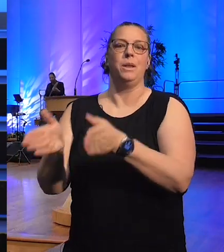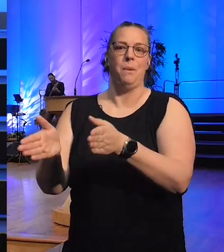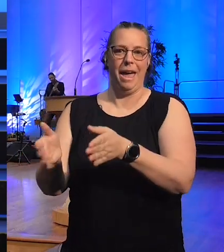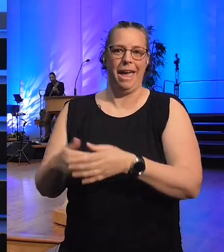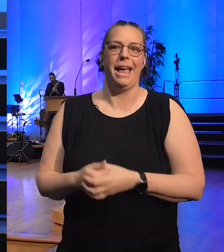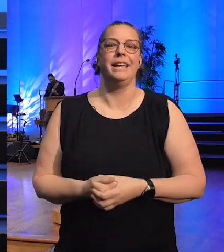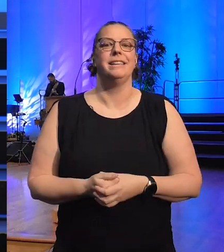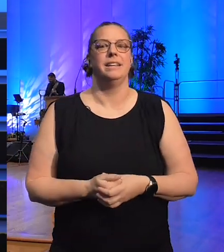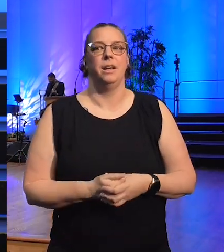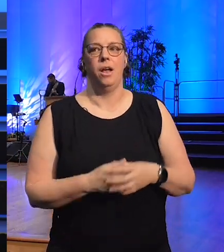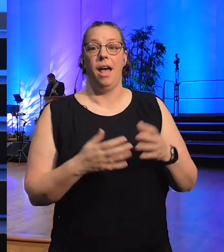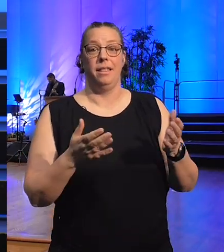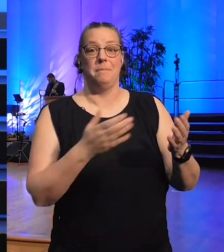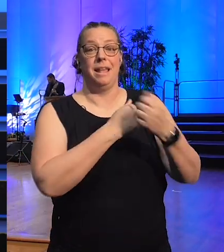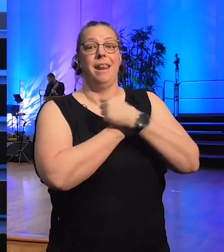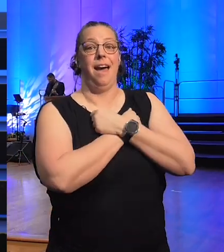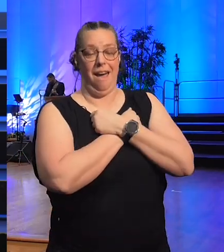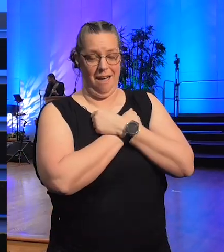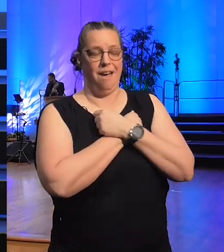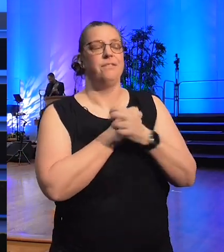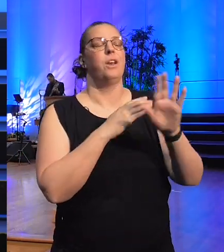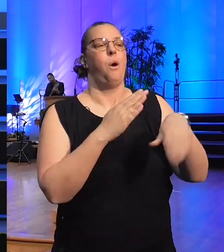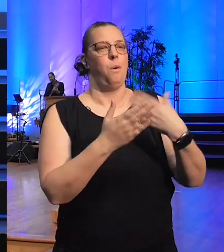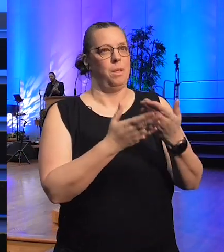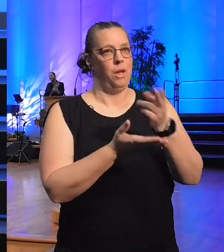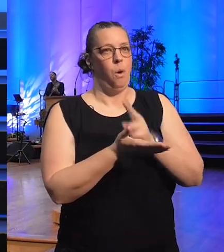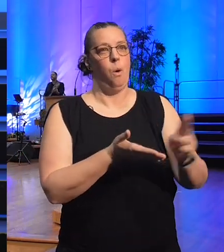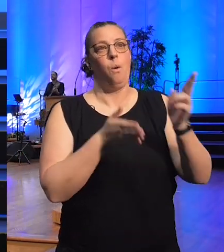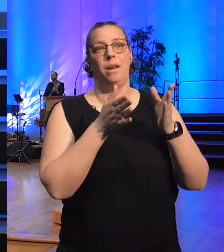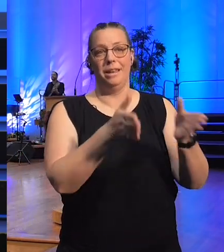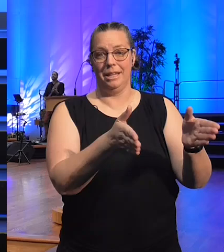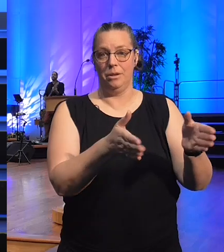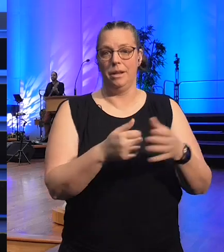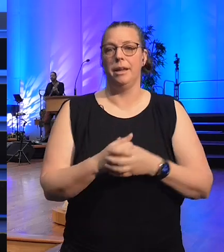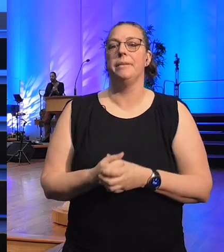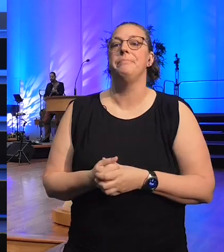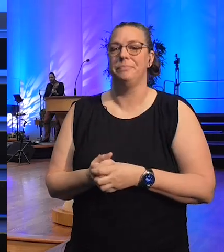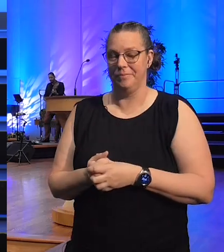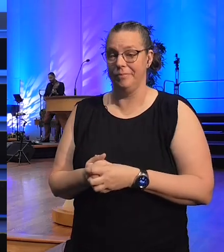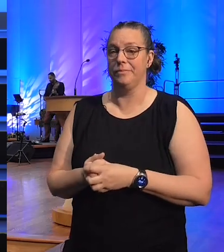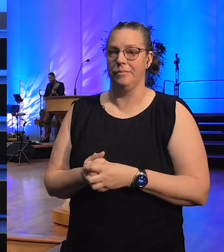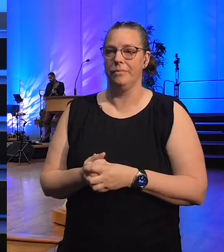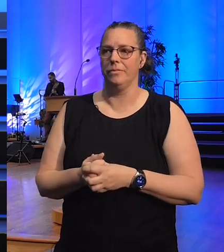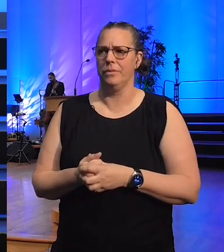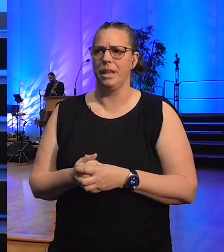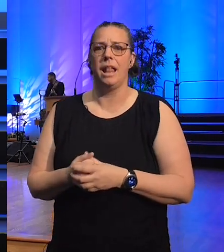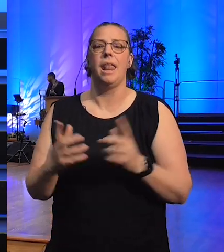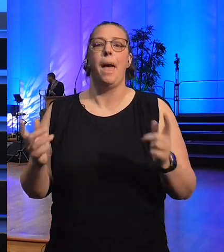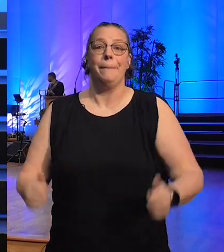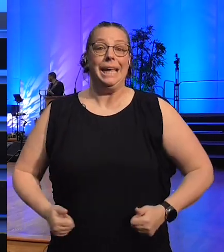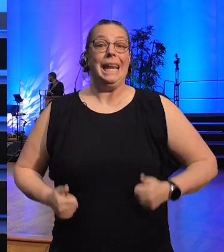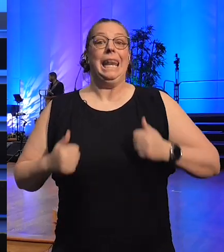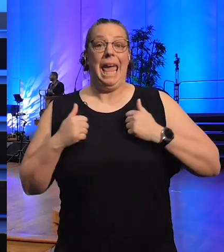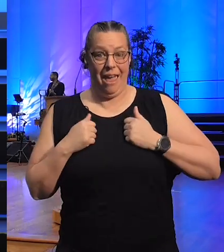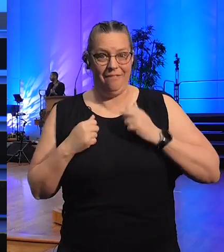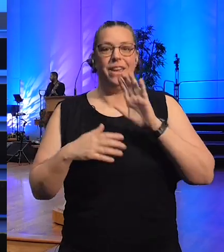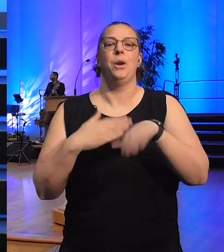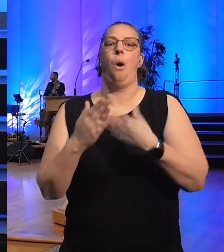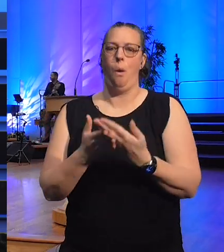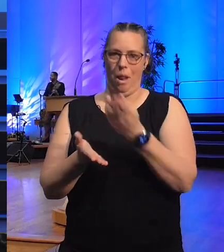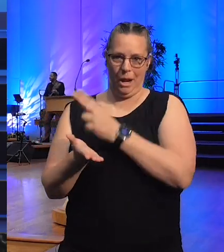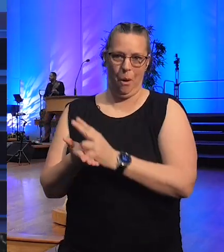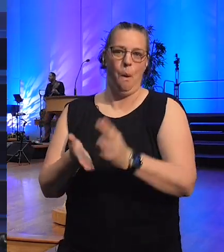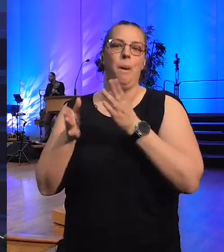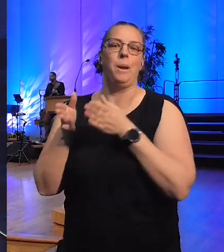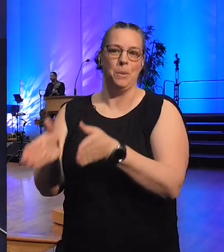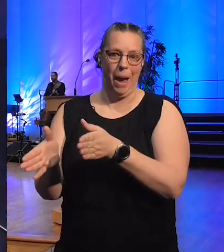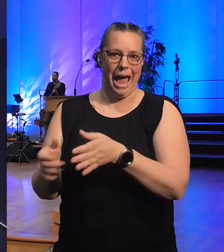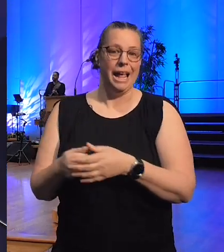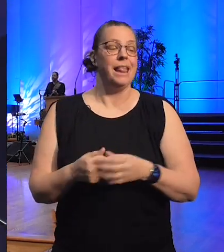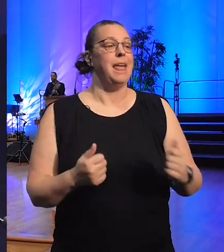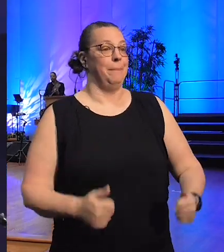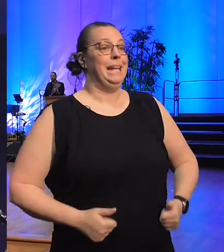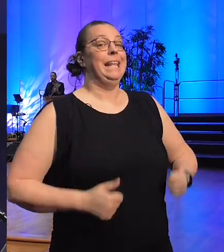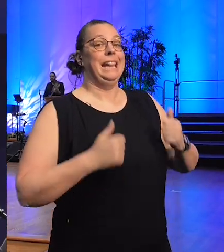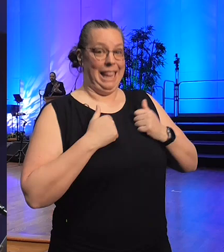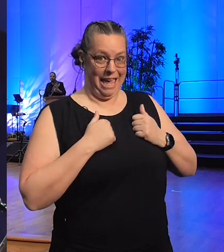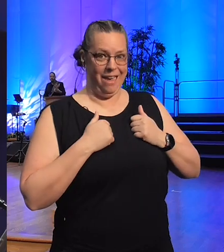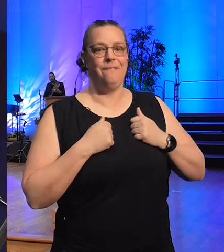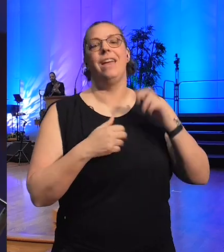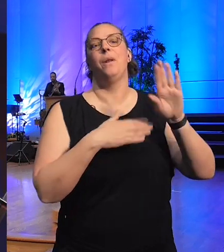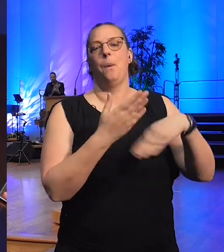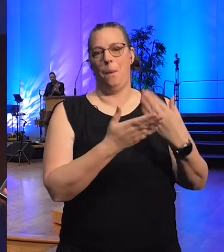way let me again let me live in a holy holy way let me live live in